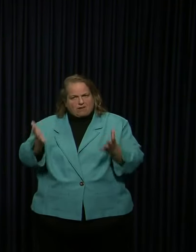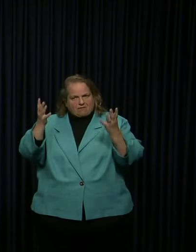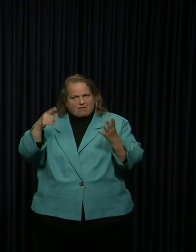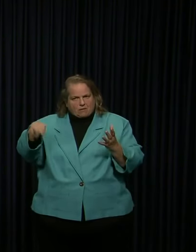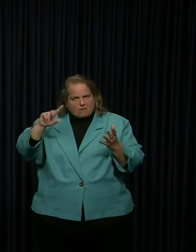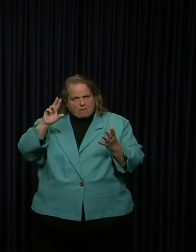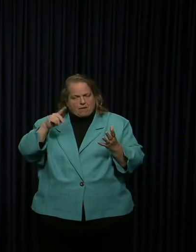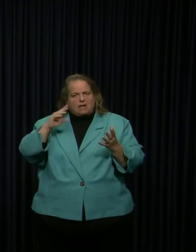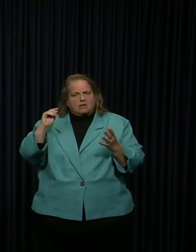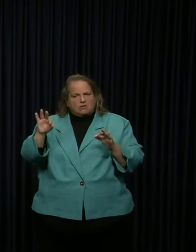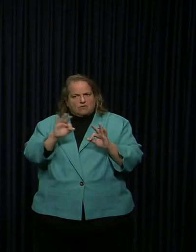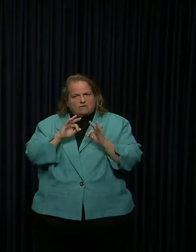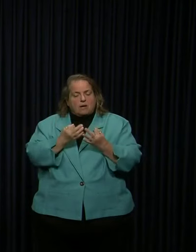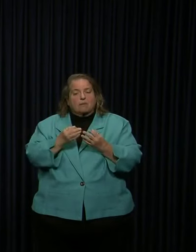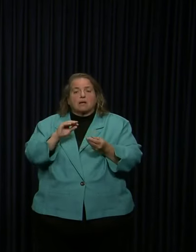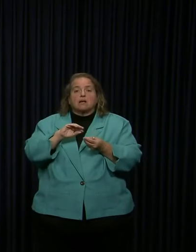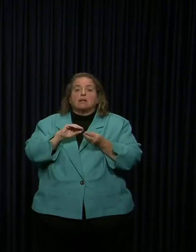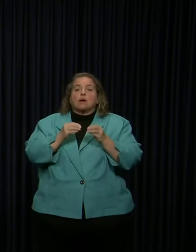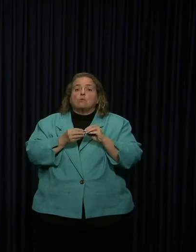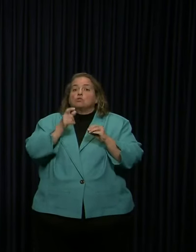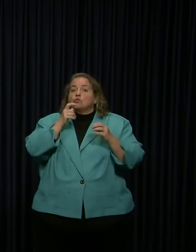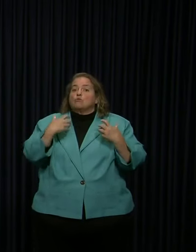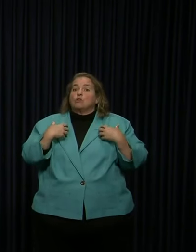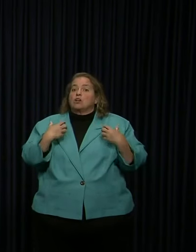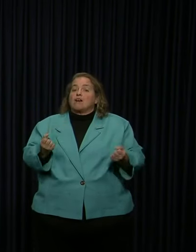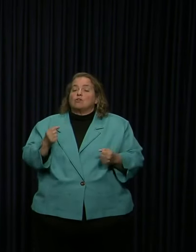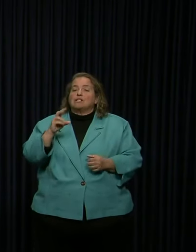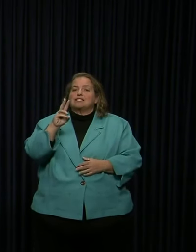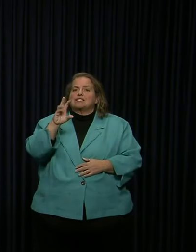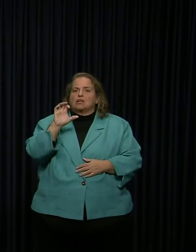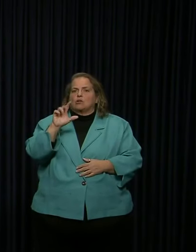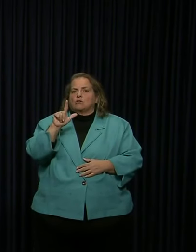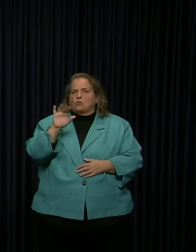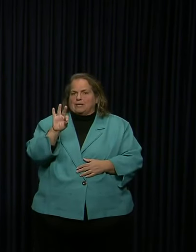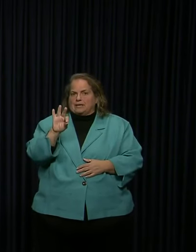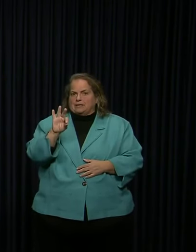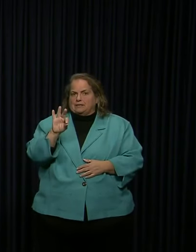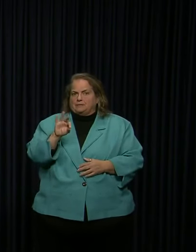NOW THEY'VE LOST 100 PEOPLE HERE IN THE THE COMMONWEALTH, STARTING TOMORROW MORE THAN